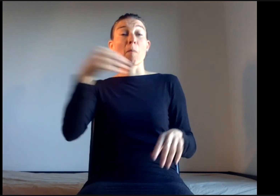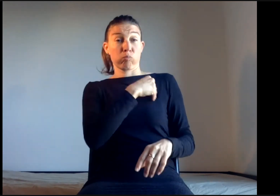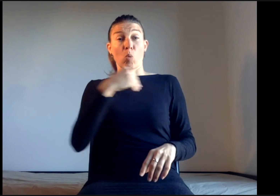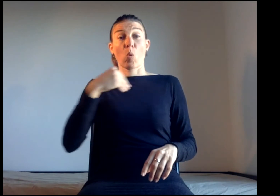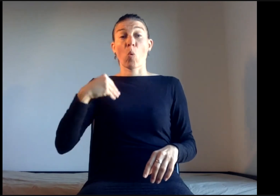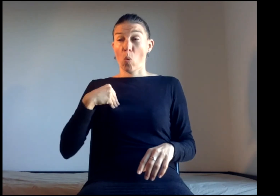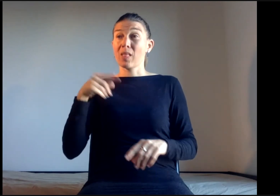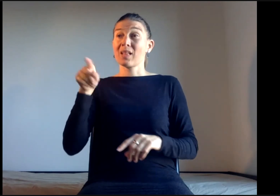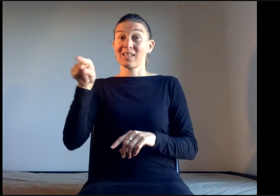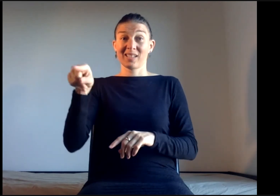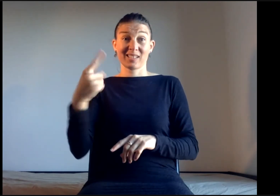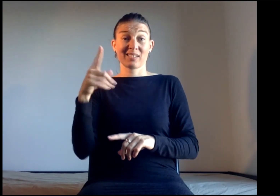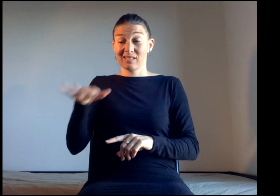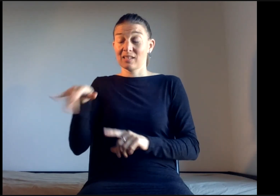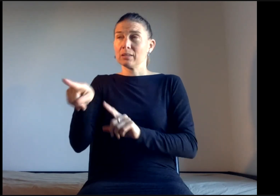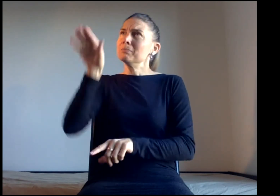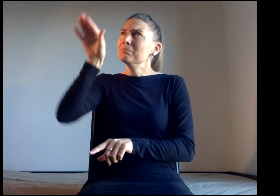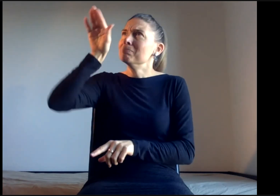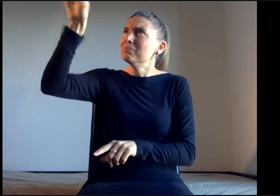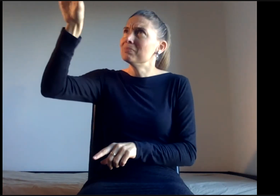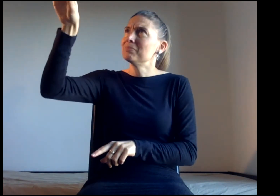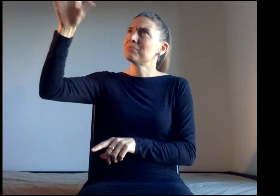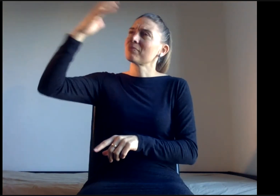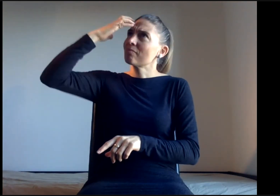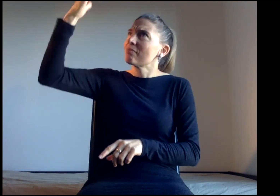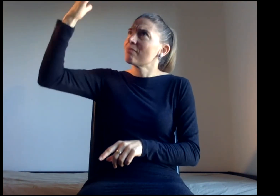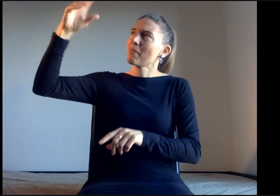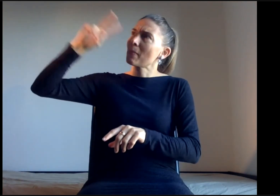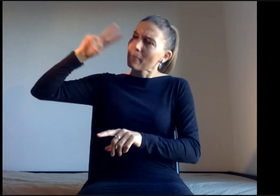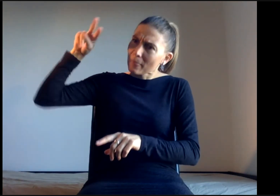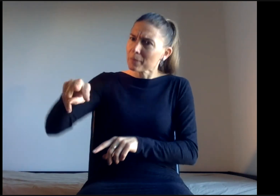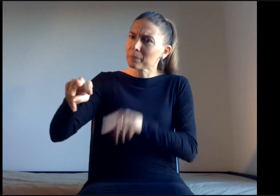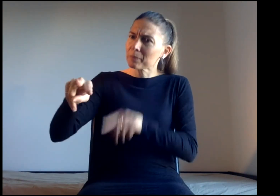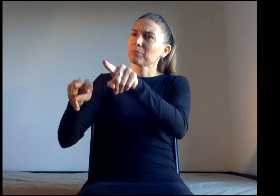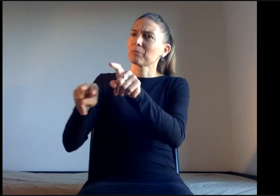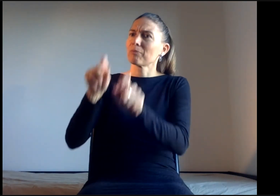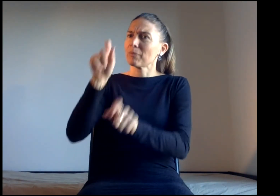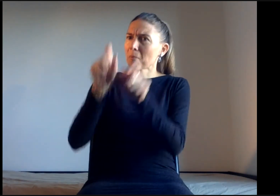to what is happening to people who are in institutions.